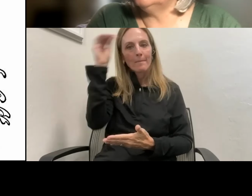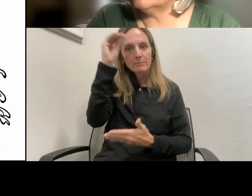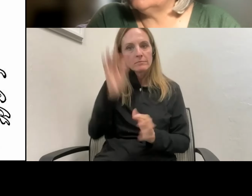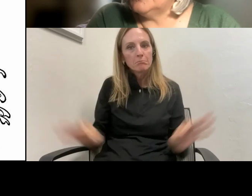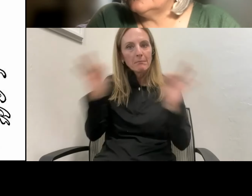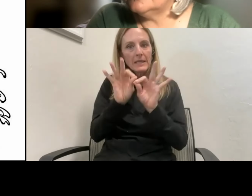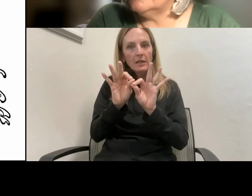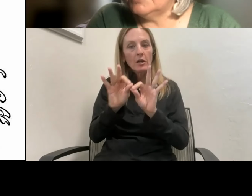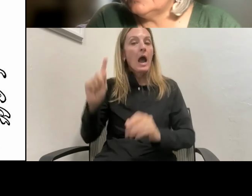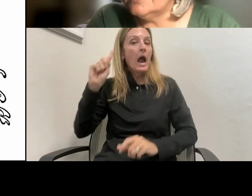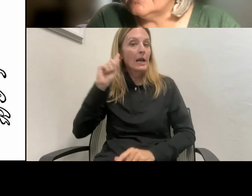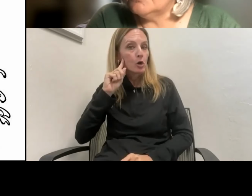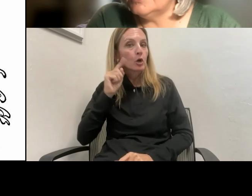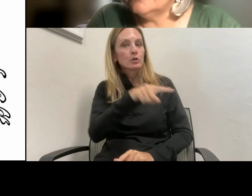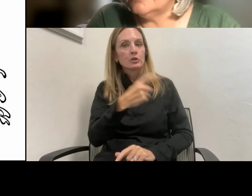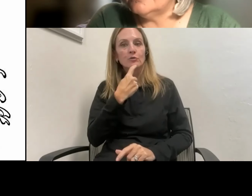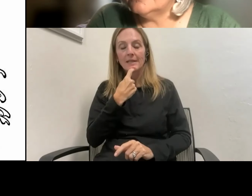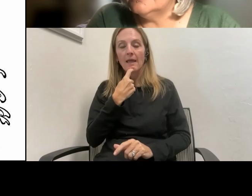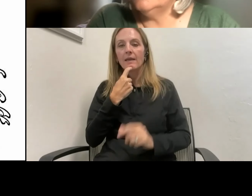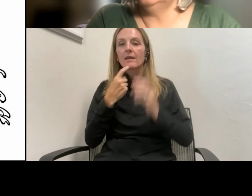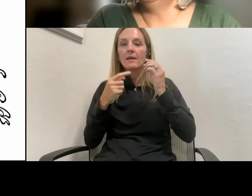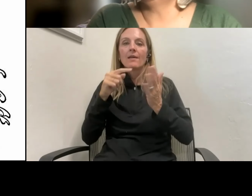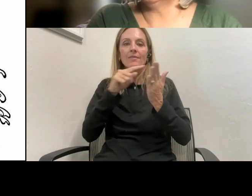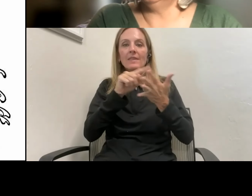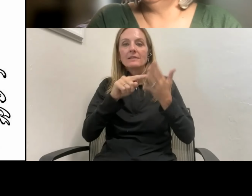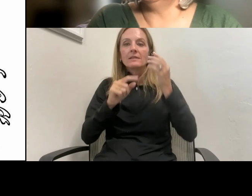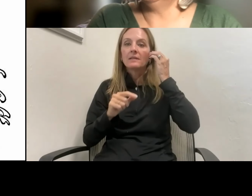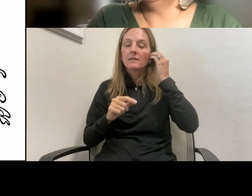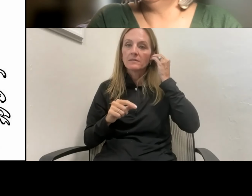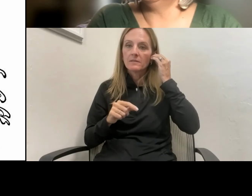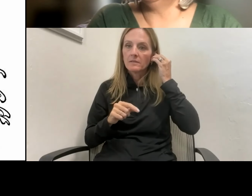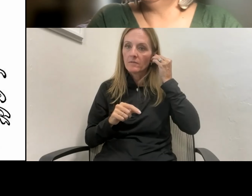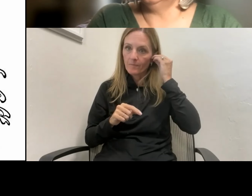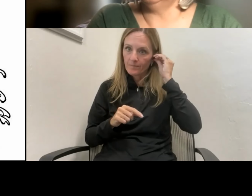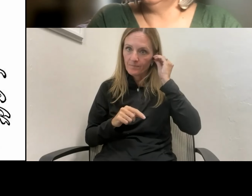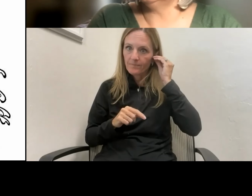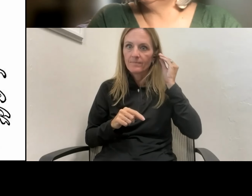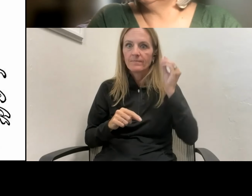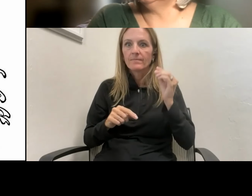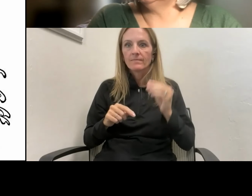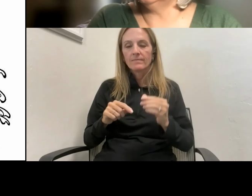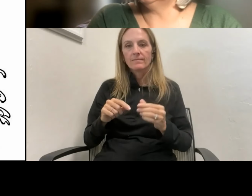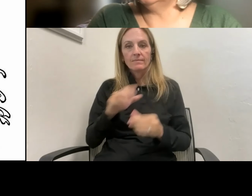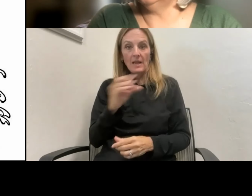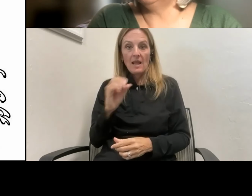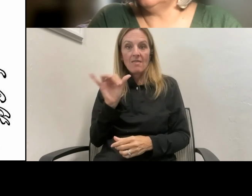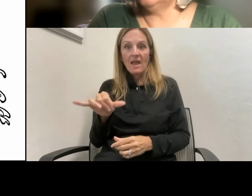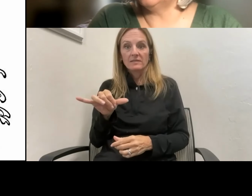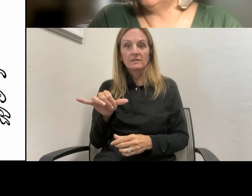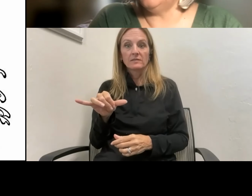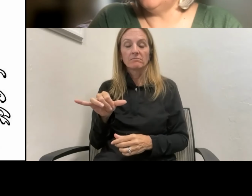this is what you did, what we did, what do you think? And that's helping keep it alive